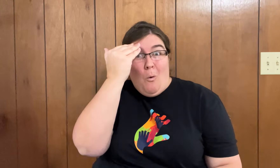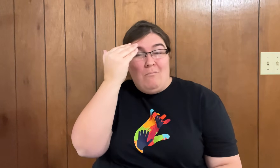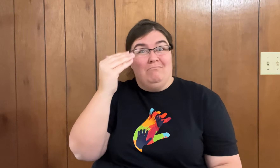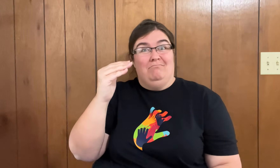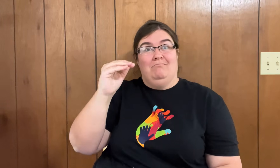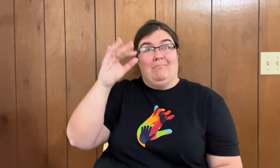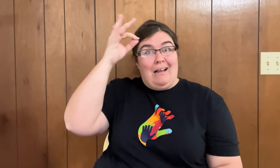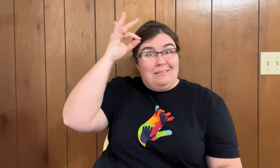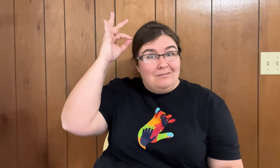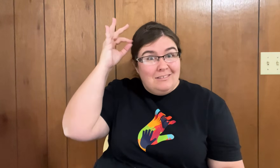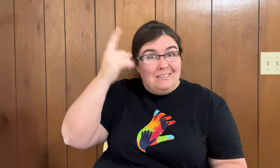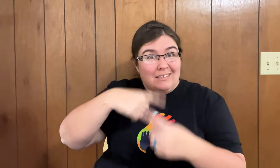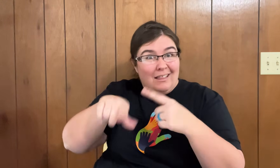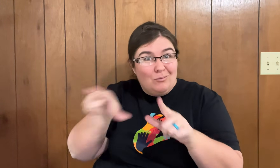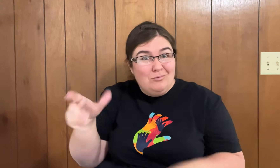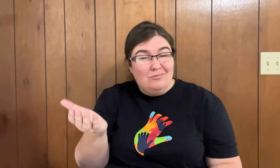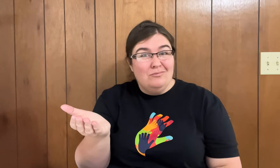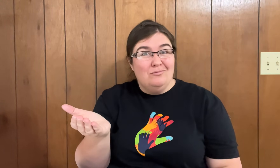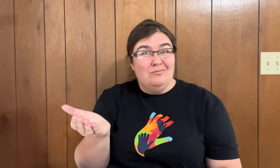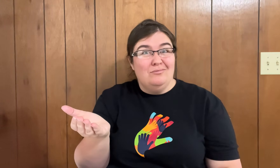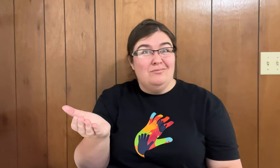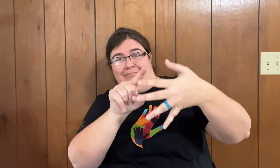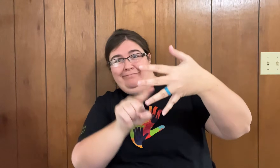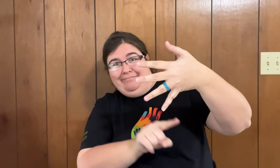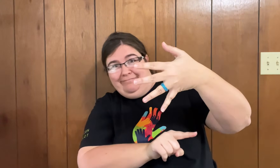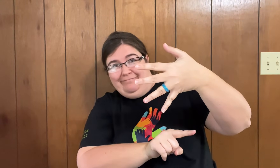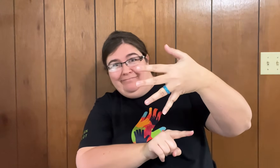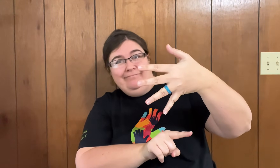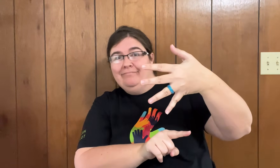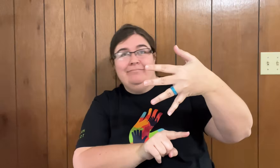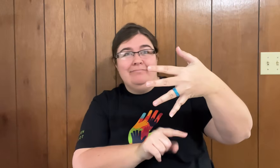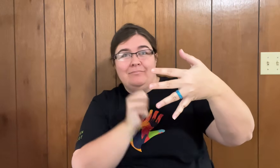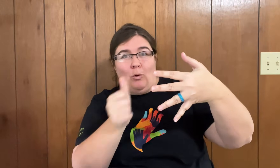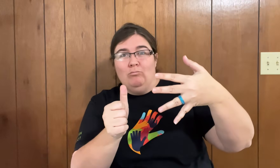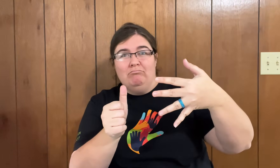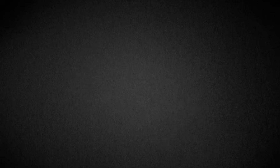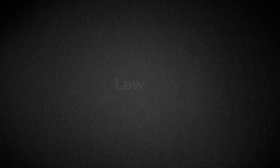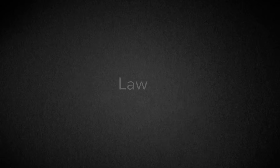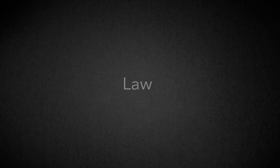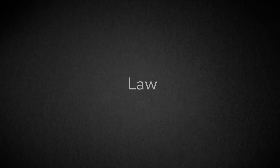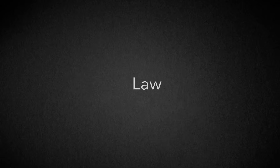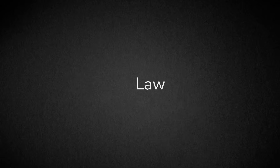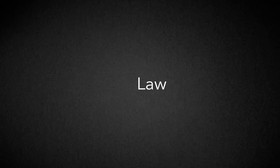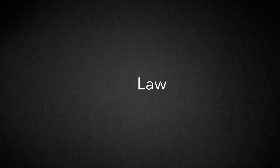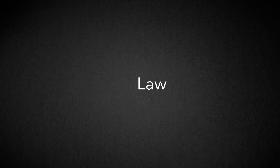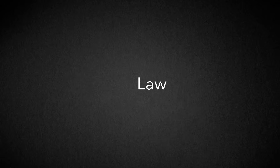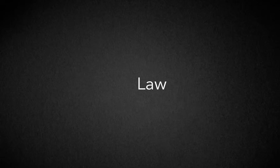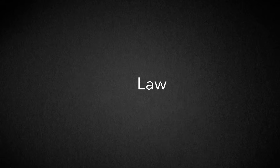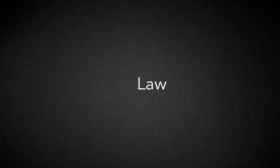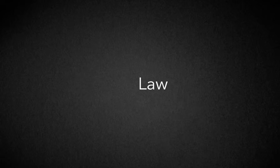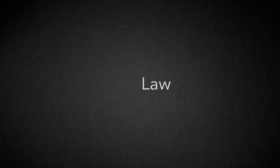but if you know say, Black ASL or if you know one of the indigenous sign languages, if you only know one of these then you don't understand what is being signed.